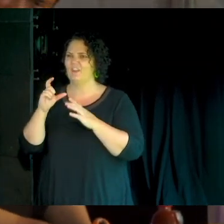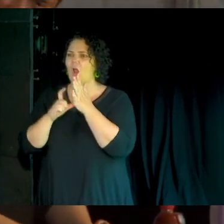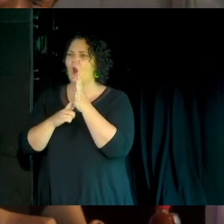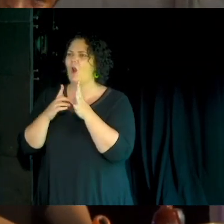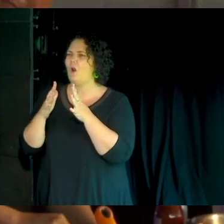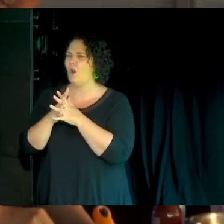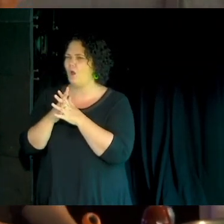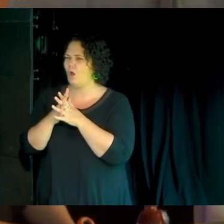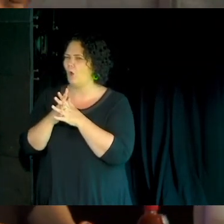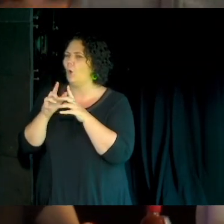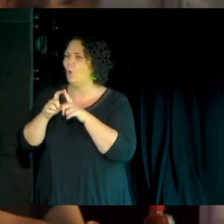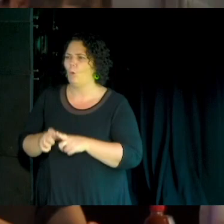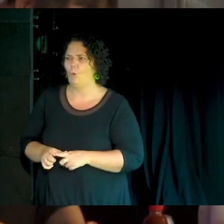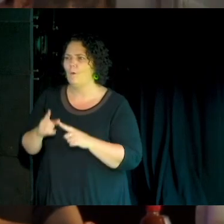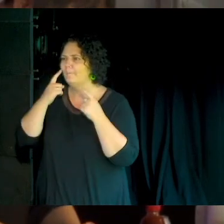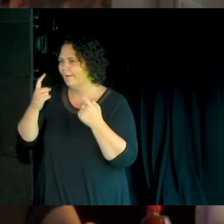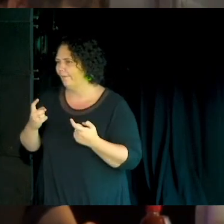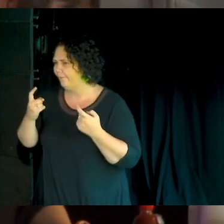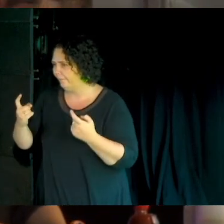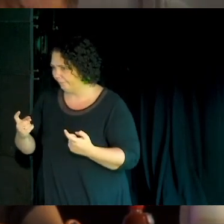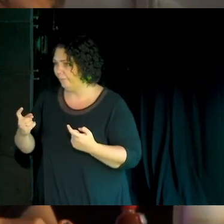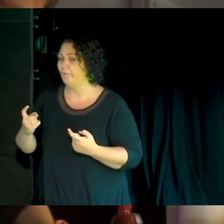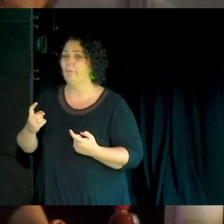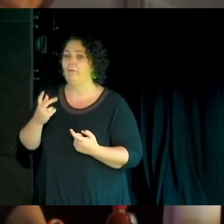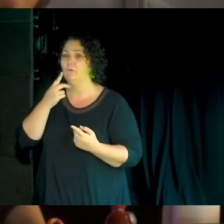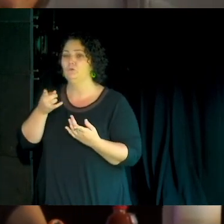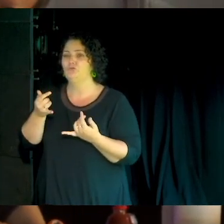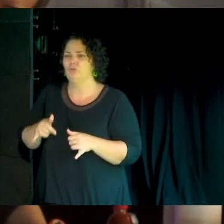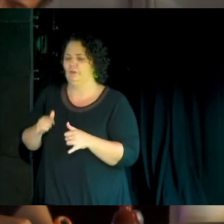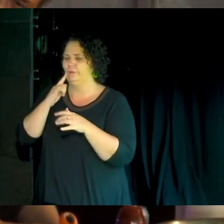if you don't do it carefully you could have broken everything and you won't be able to get the meat